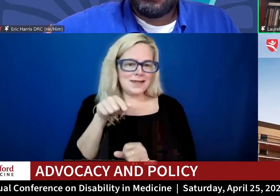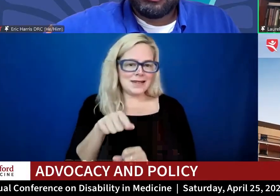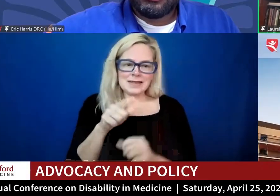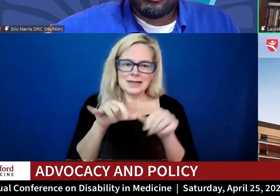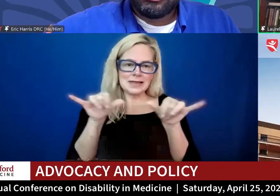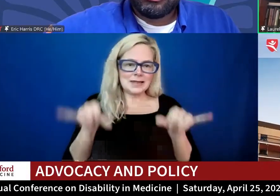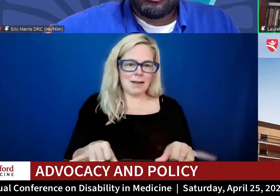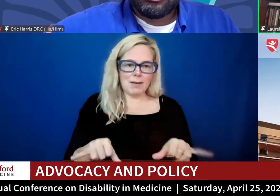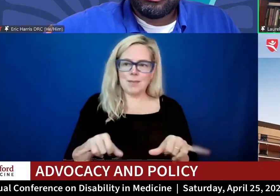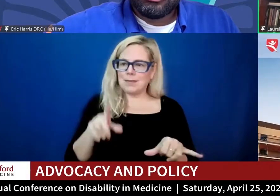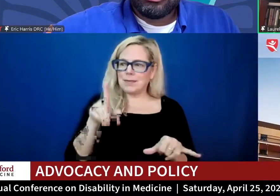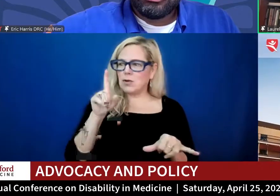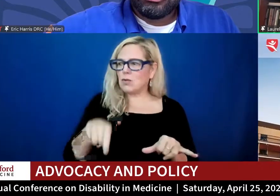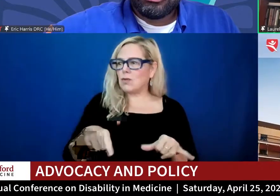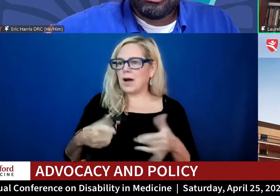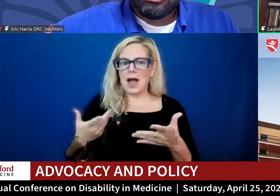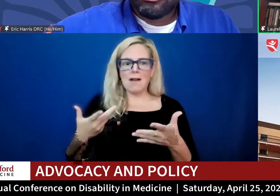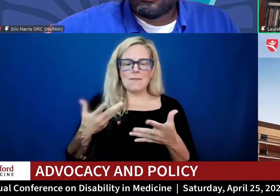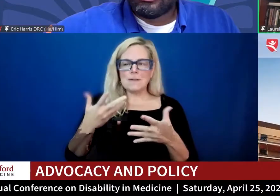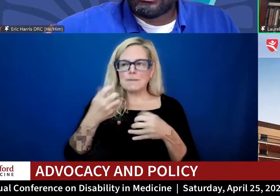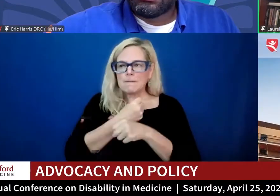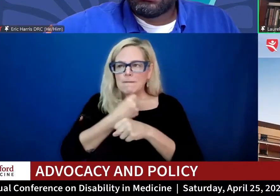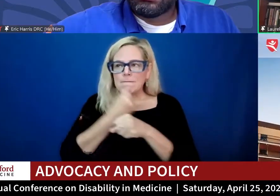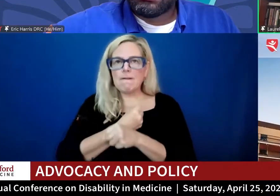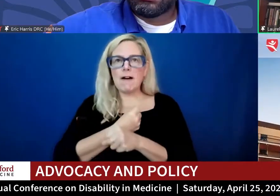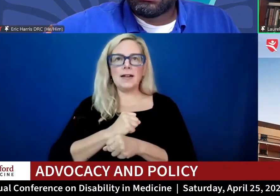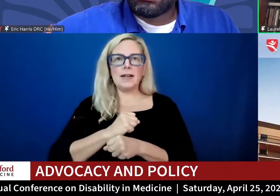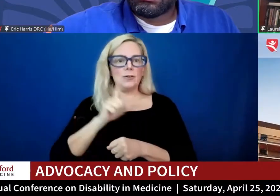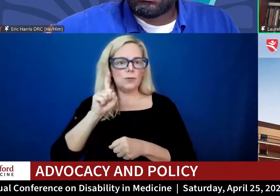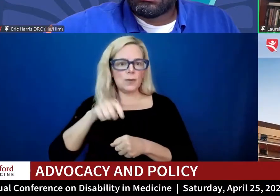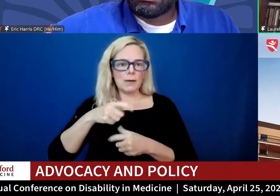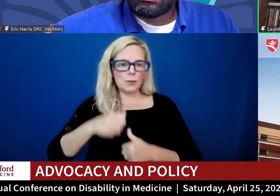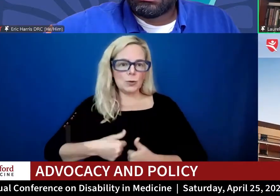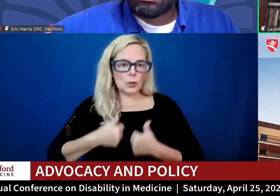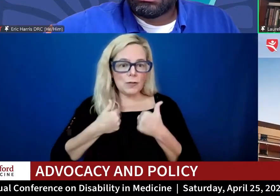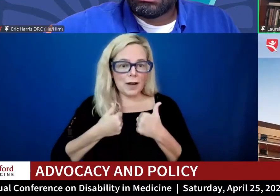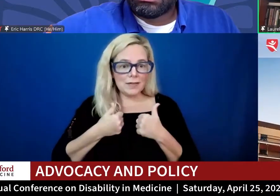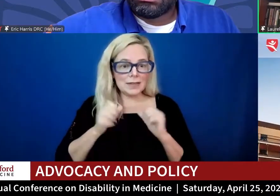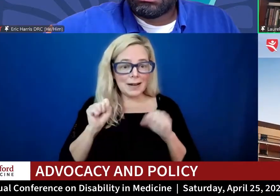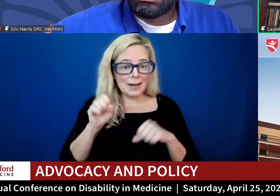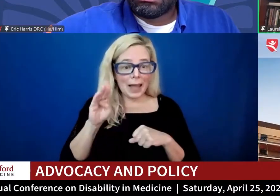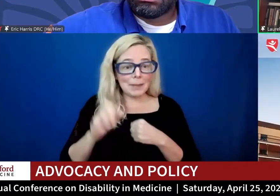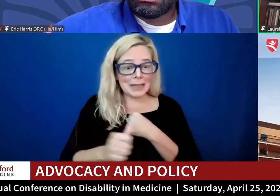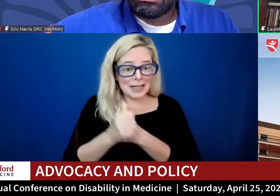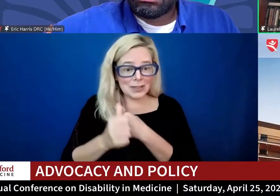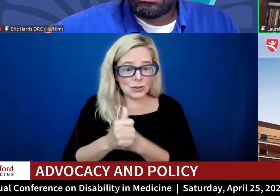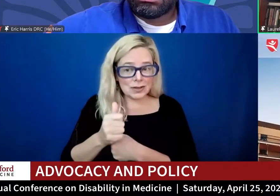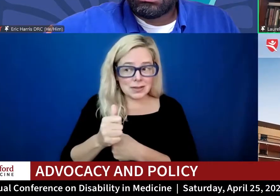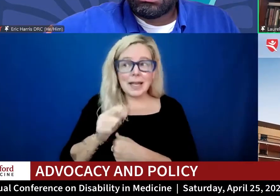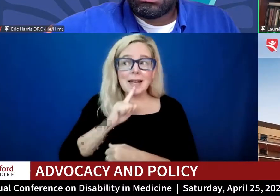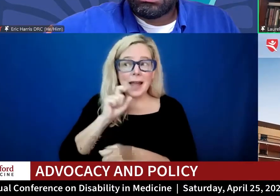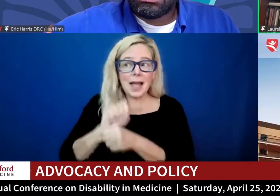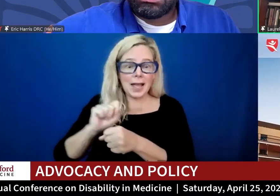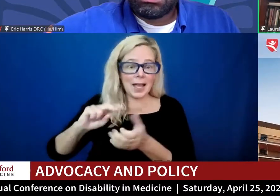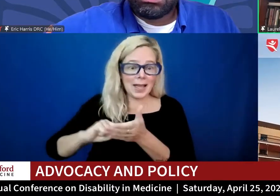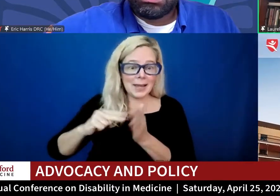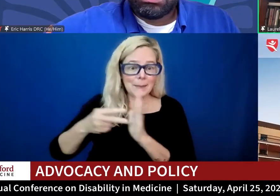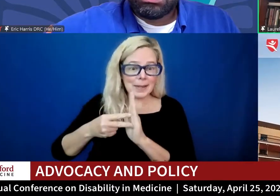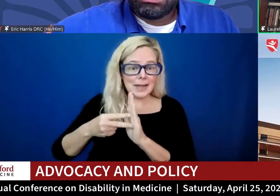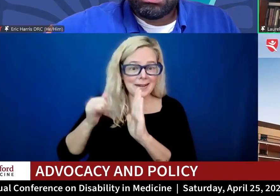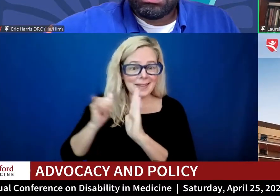we need to survive. And it can be dangerous, and I actually do mean dangerous. Um Hopkins